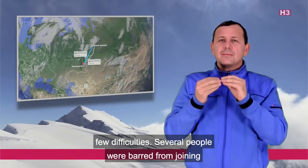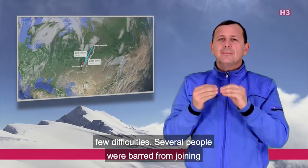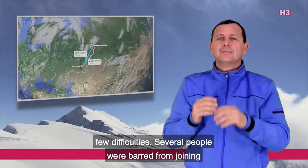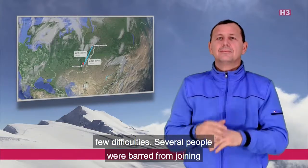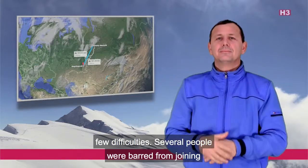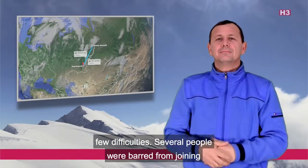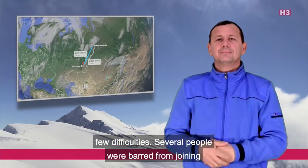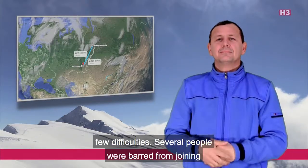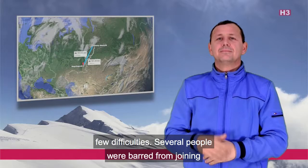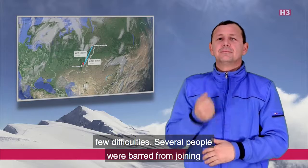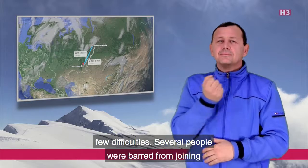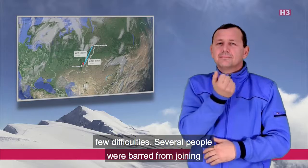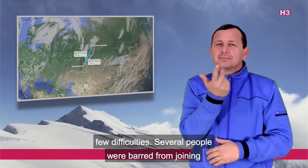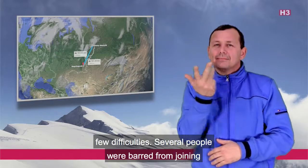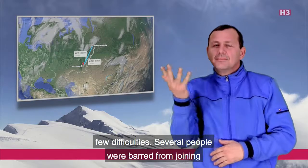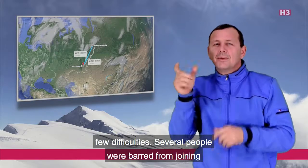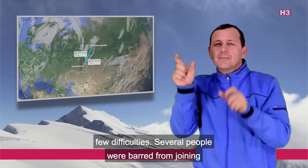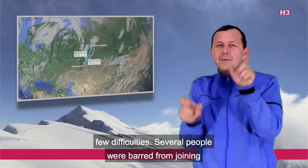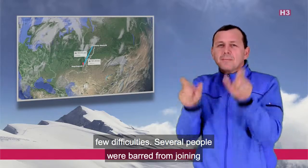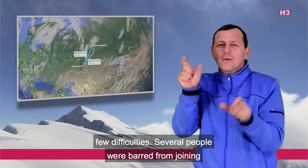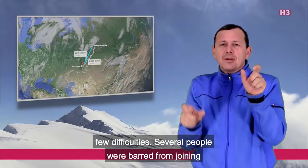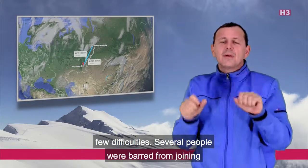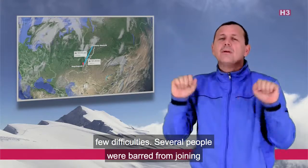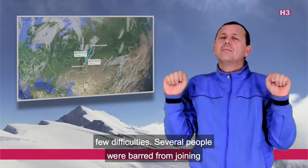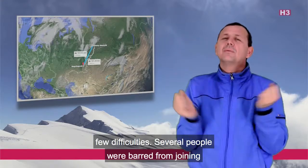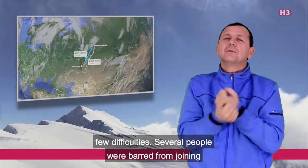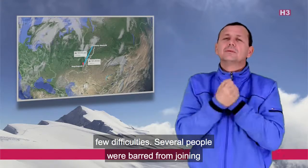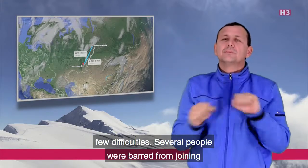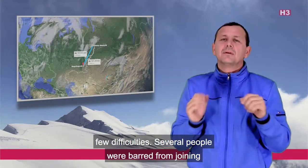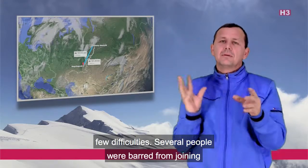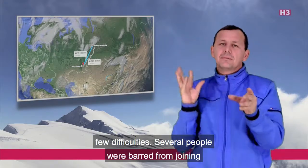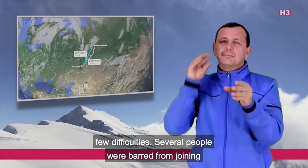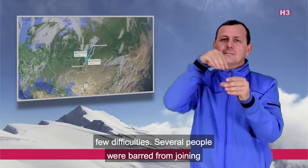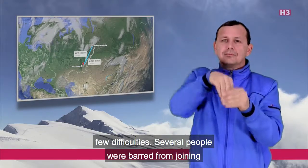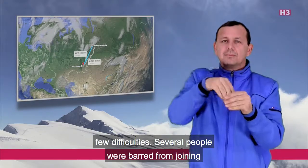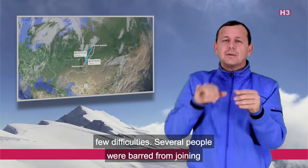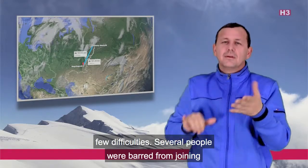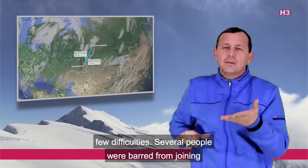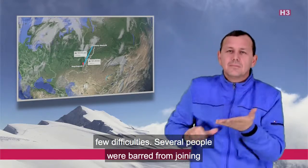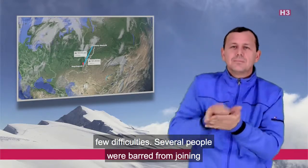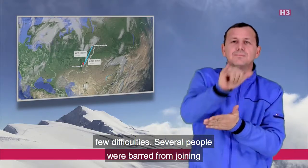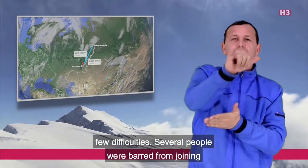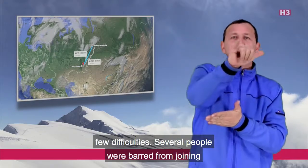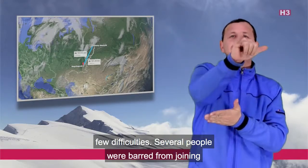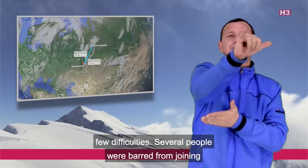few difficulties. Several people were barred from joining